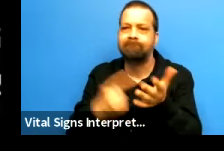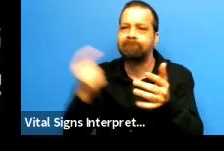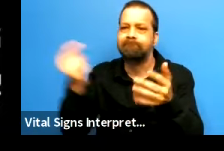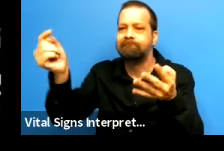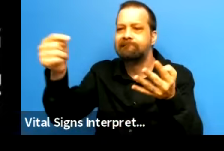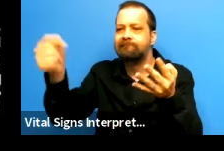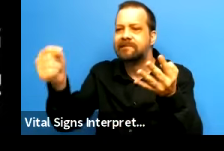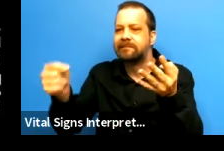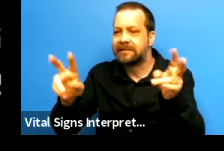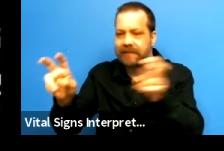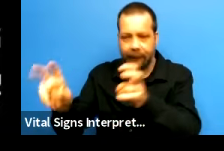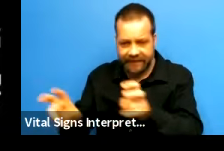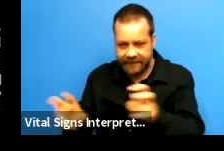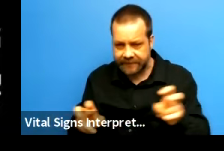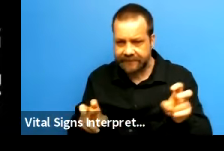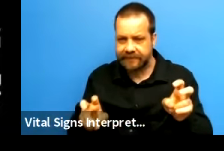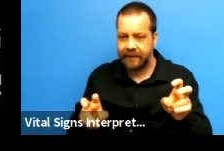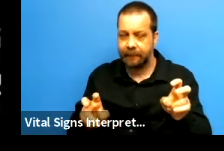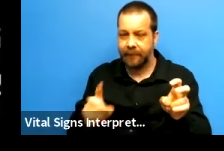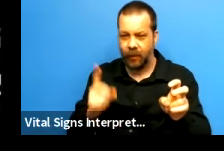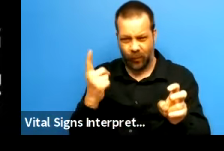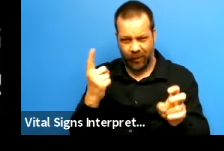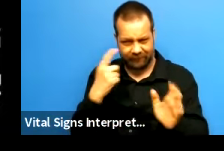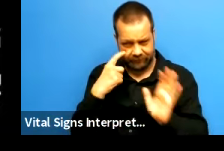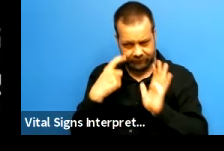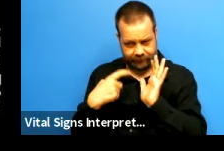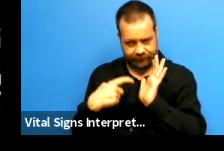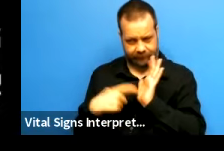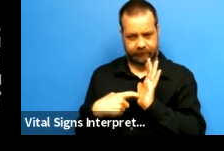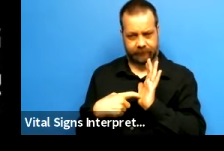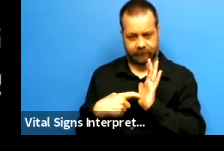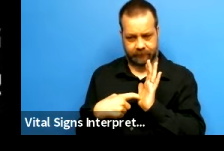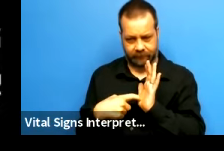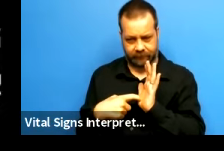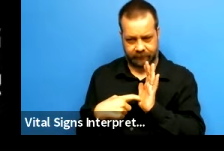but one of the things we have noticed and that the data is starting to show